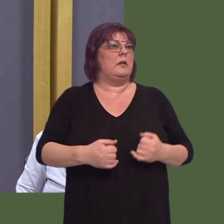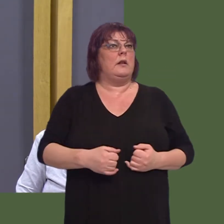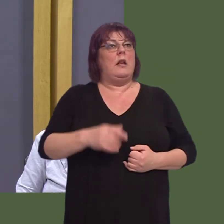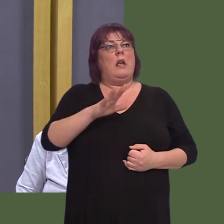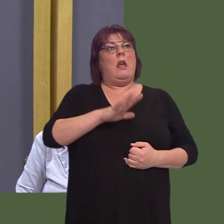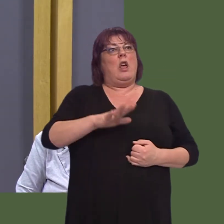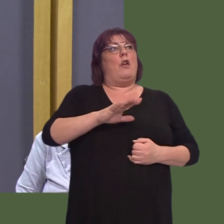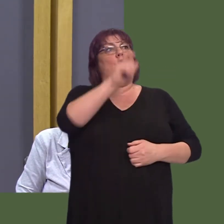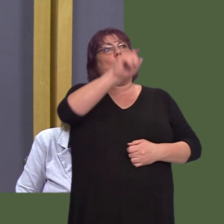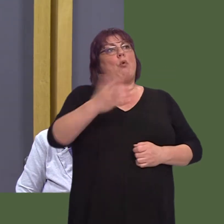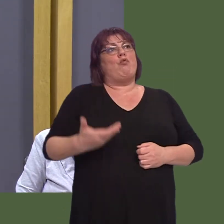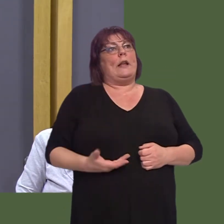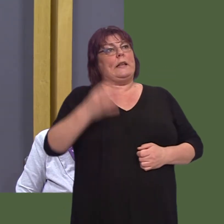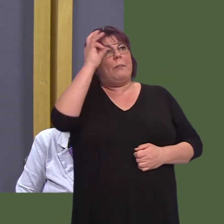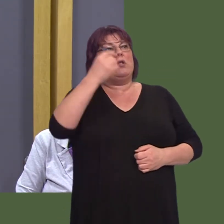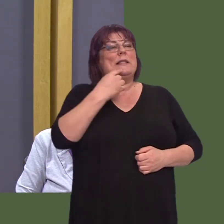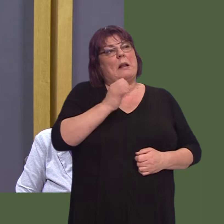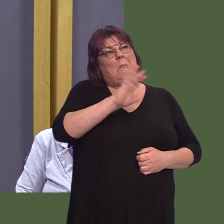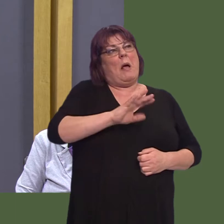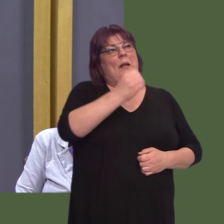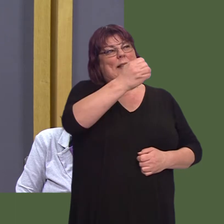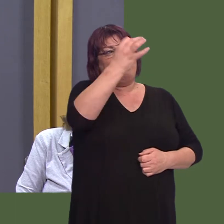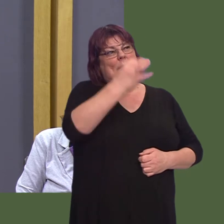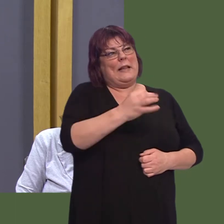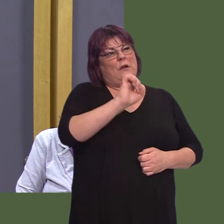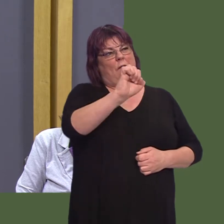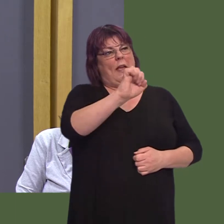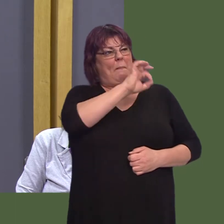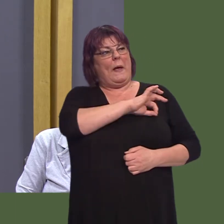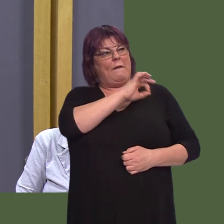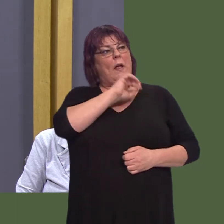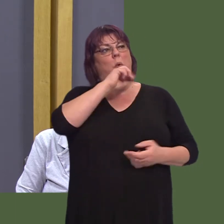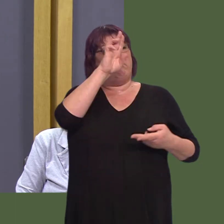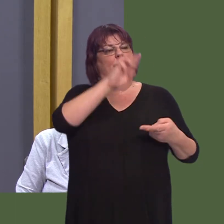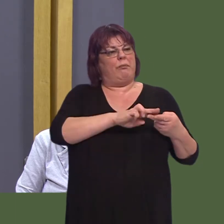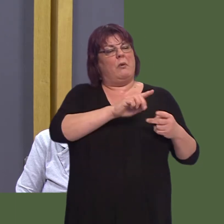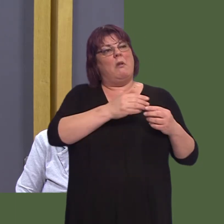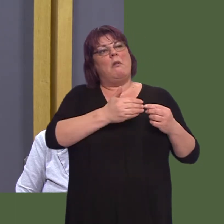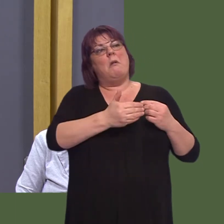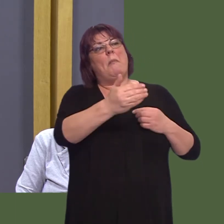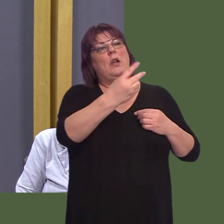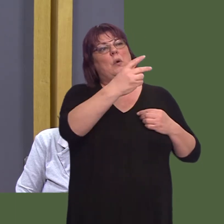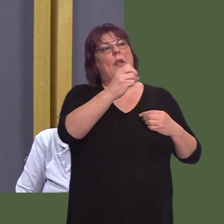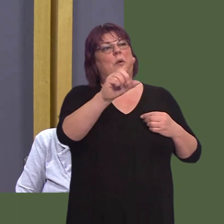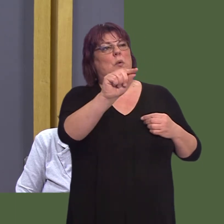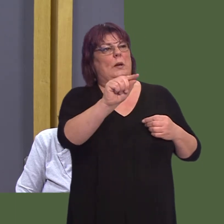standing to lose around 10 per cent of their income by 2022 due to tax and benefit changes since 2010.